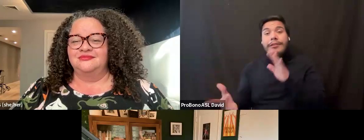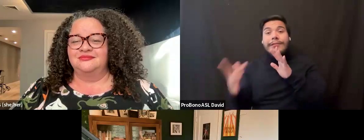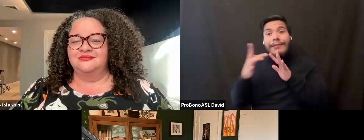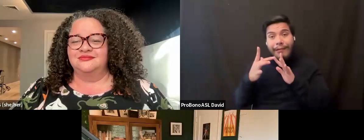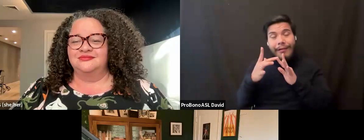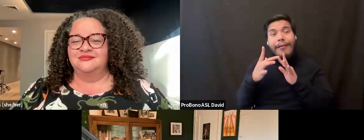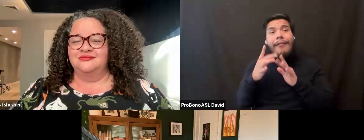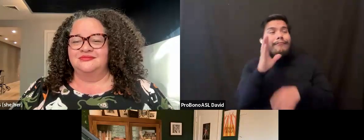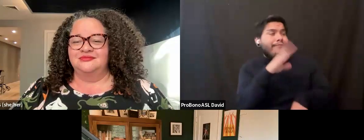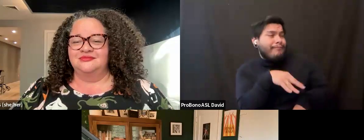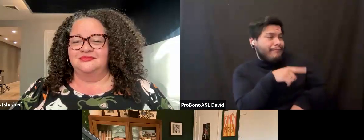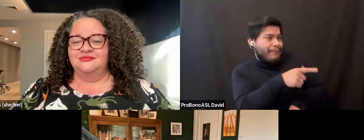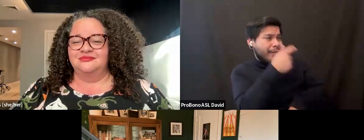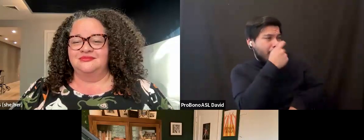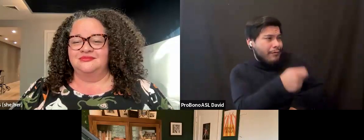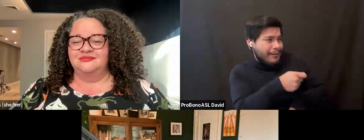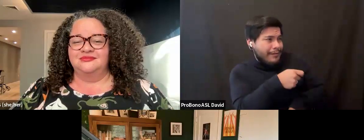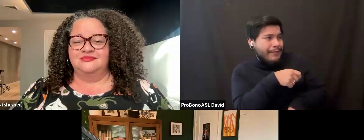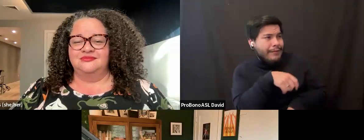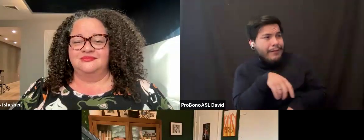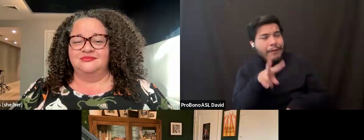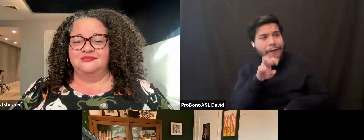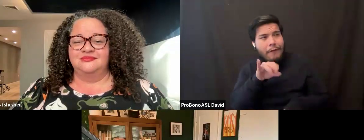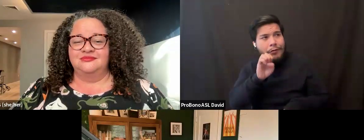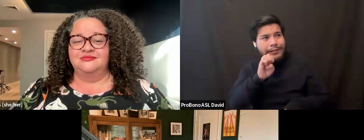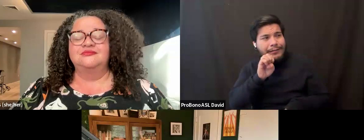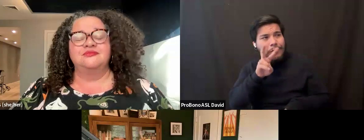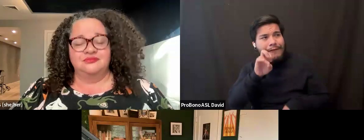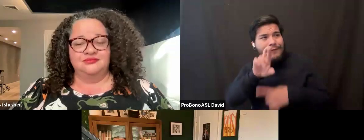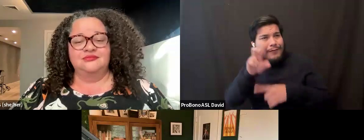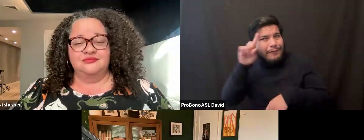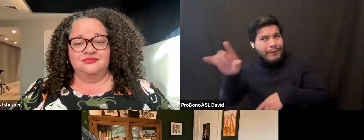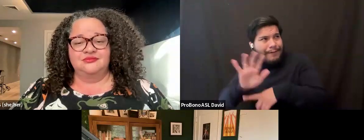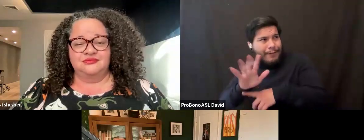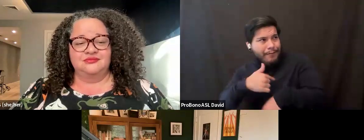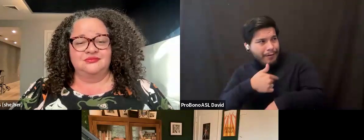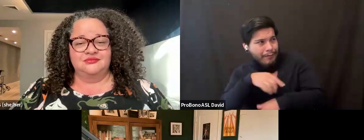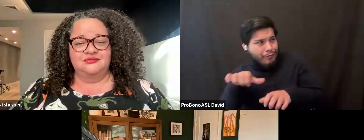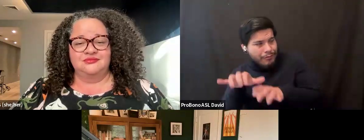if I was interested in writing a voiceover for an essay film that she was working on, and I was like, oh, pardon me.